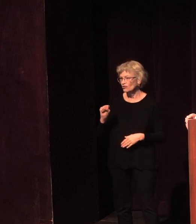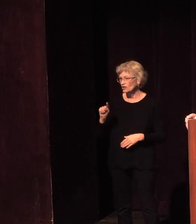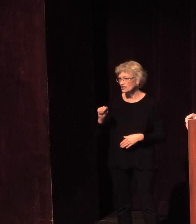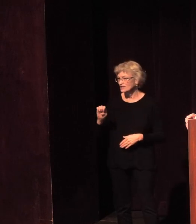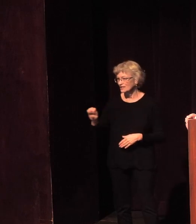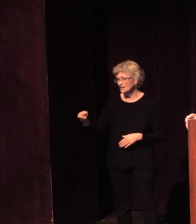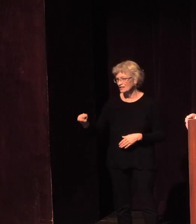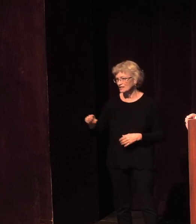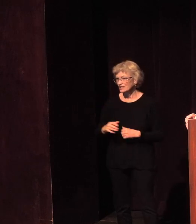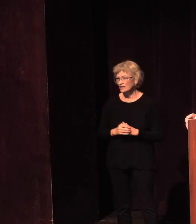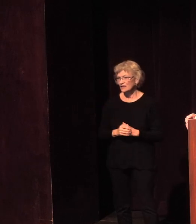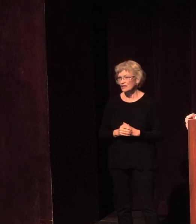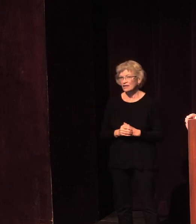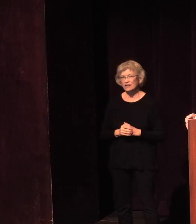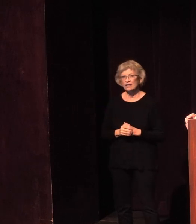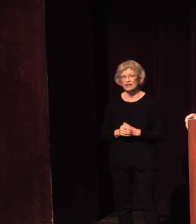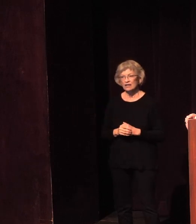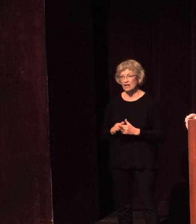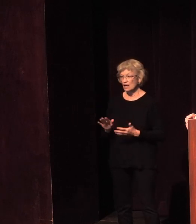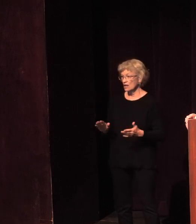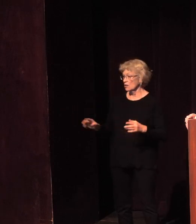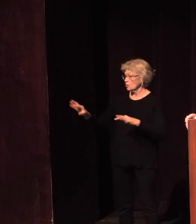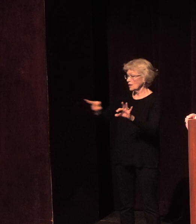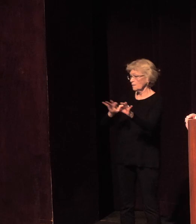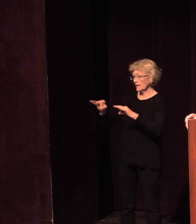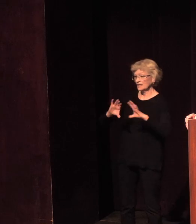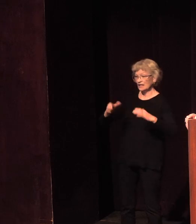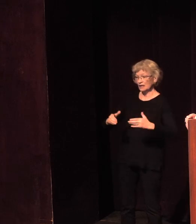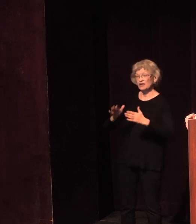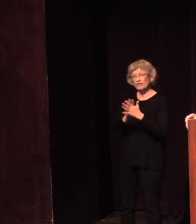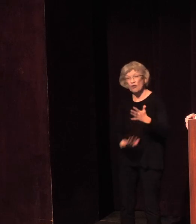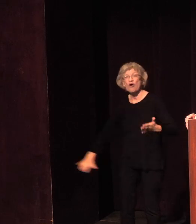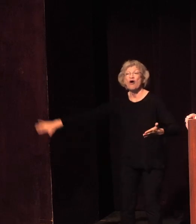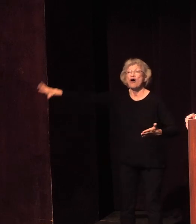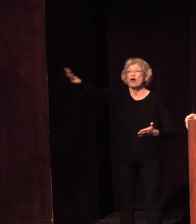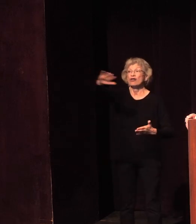It is probably the most important responsibility of the Board of Trustees. The campus-wide selection committee